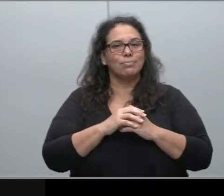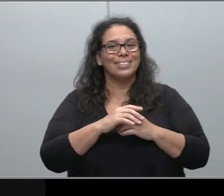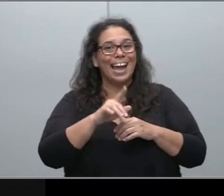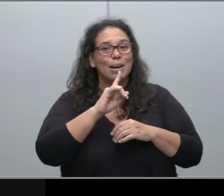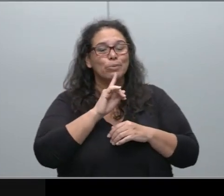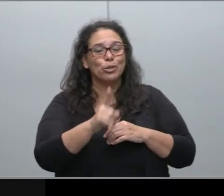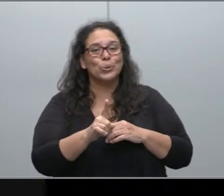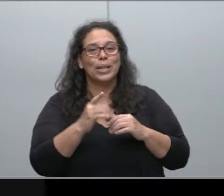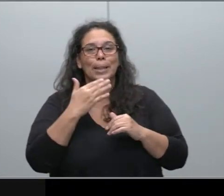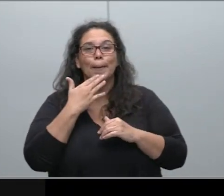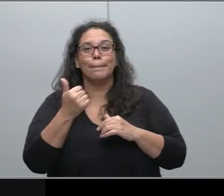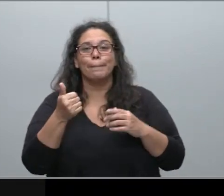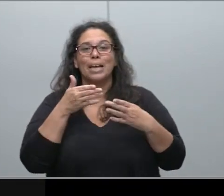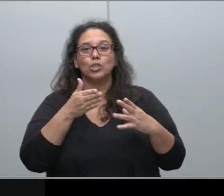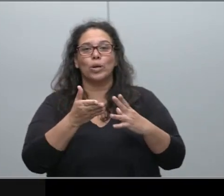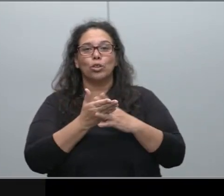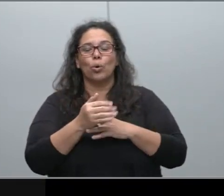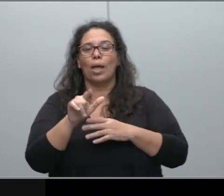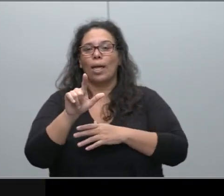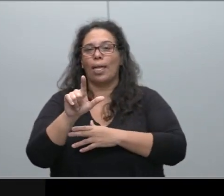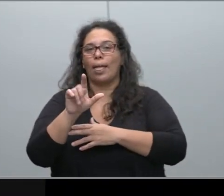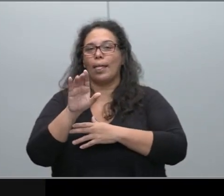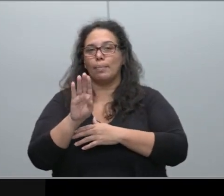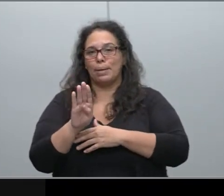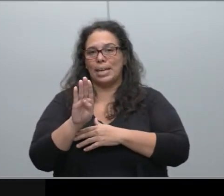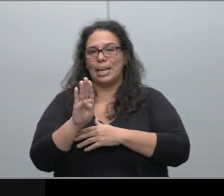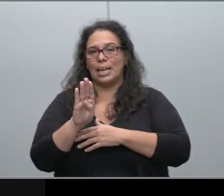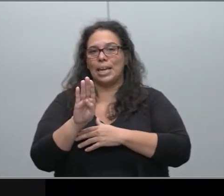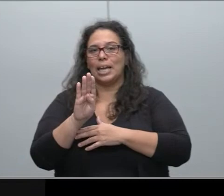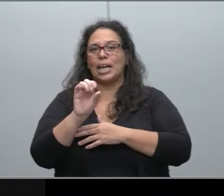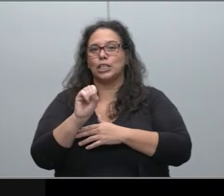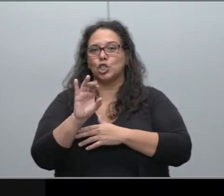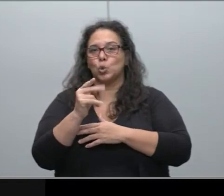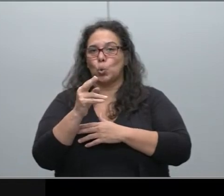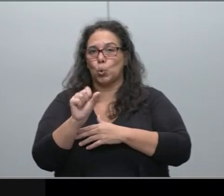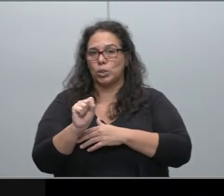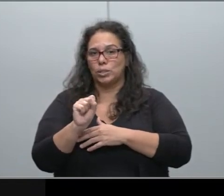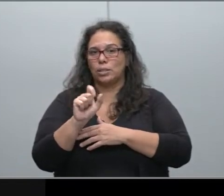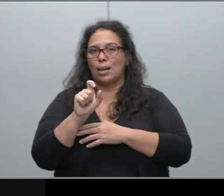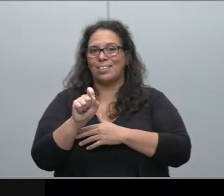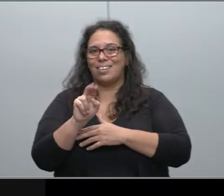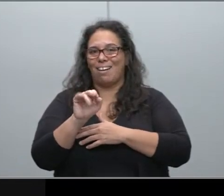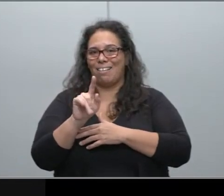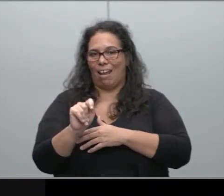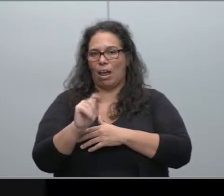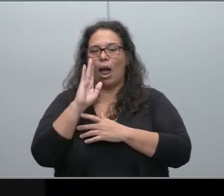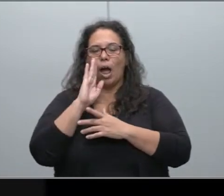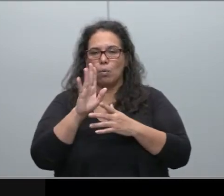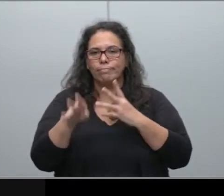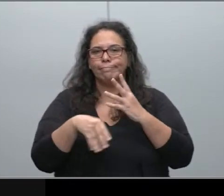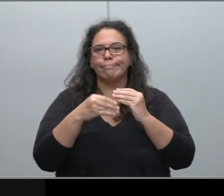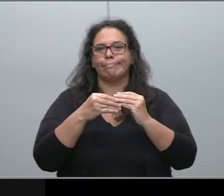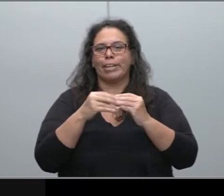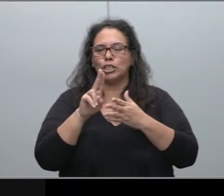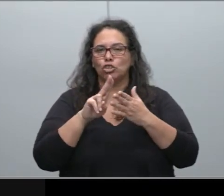Okay, Mr. Itson, I think that because it's 7:18, we wanna make sure that we get to our next one, unless you think we have a lot of time left.